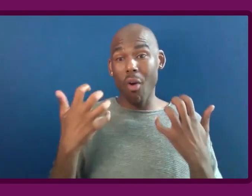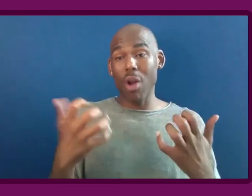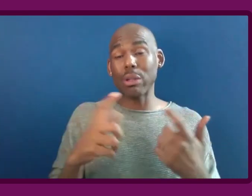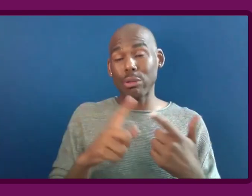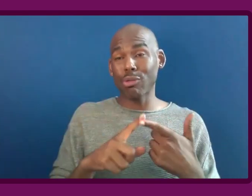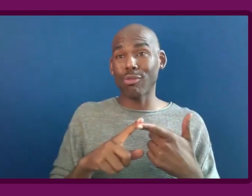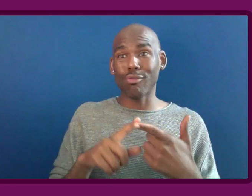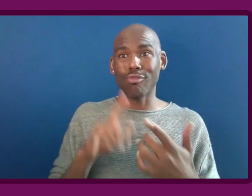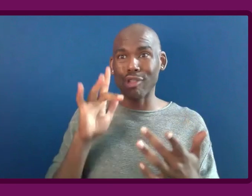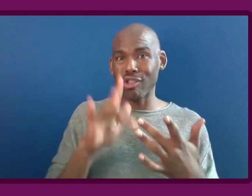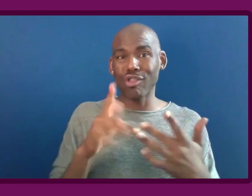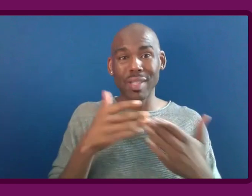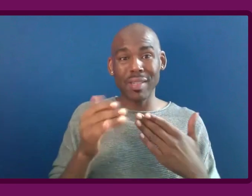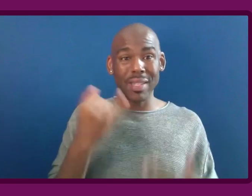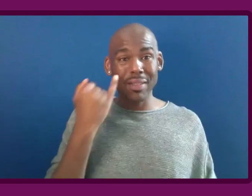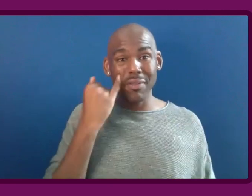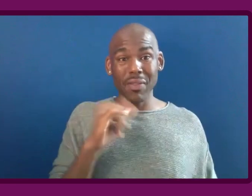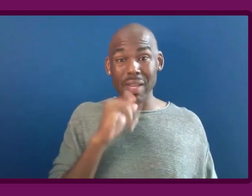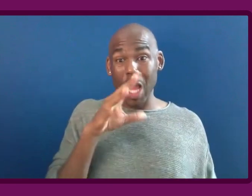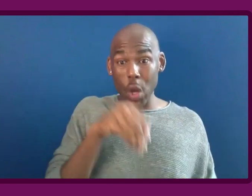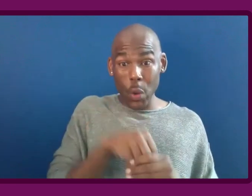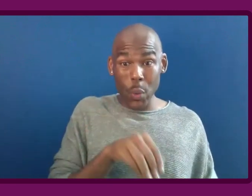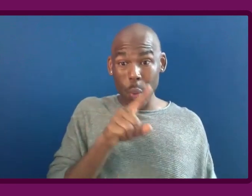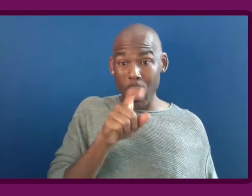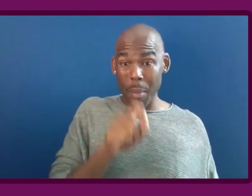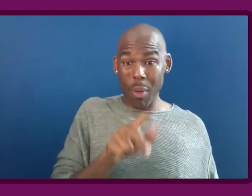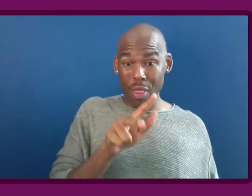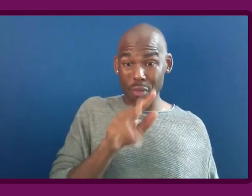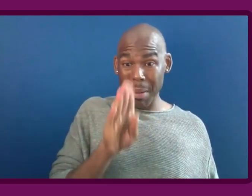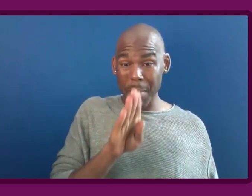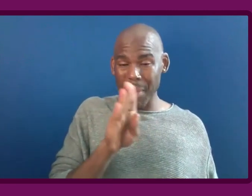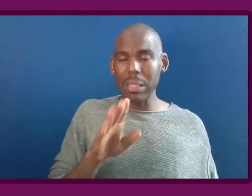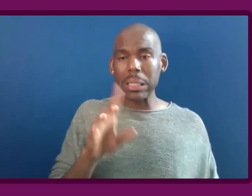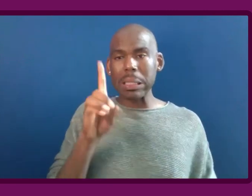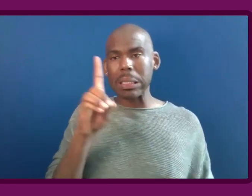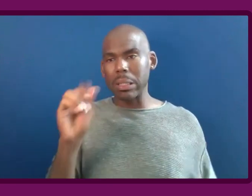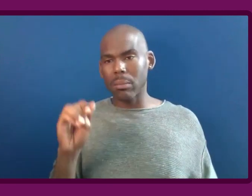One hundred percent, yeah. Well, thank you so, so much for sitting down with me and